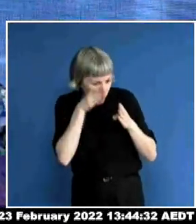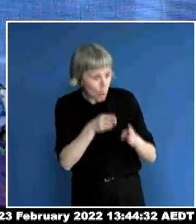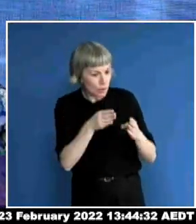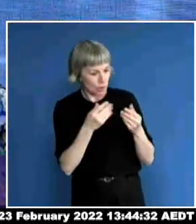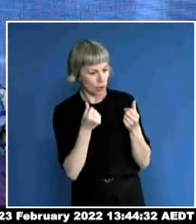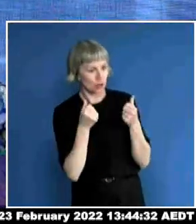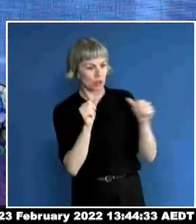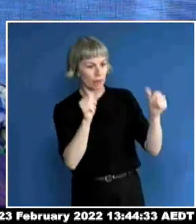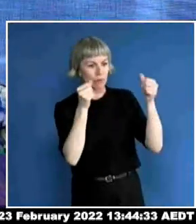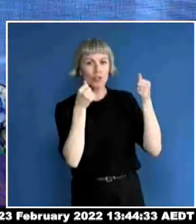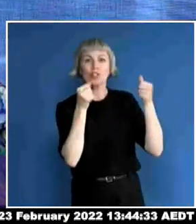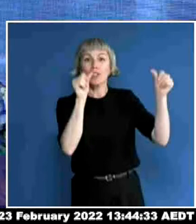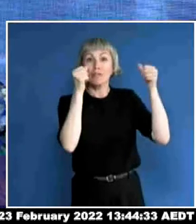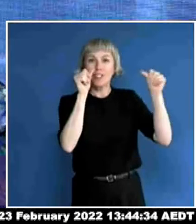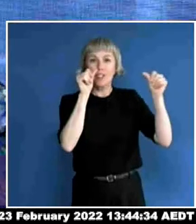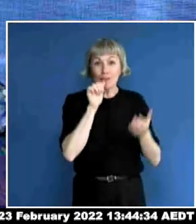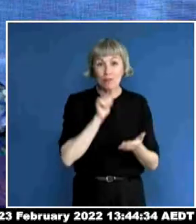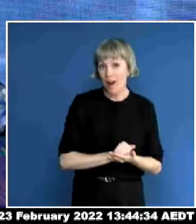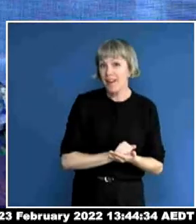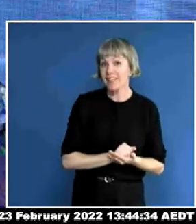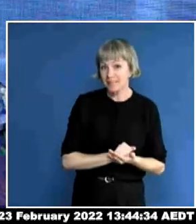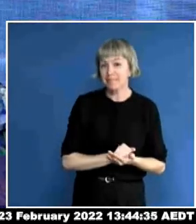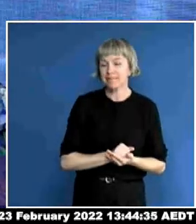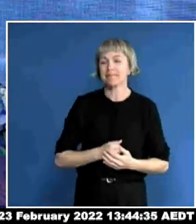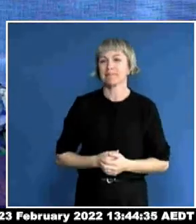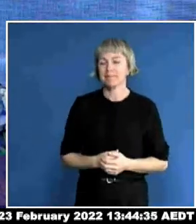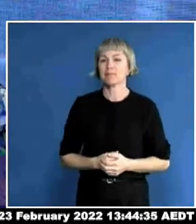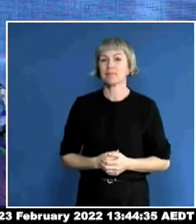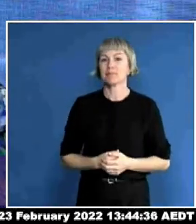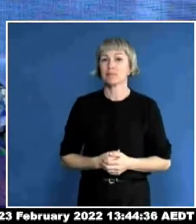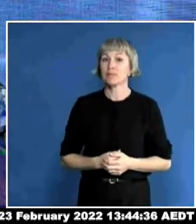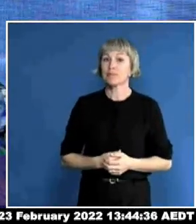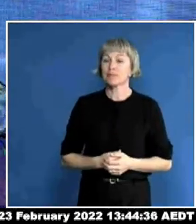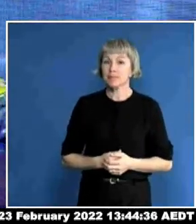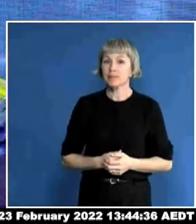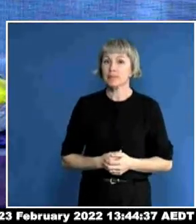Now, you also want the Royal Commission to know that you are a mum and your kids mean